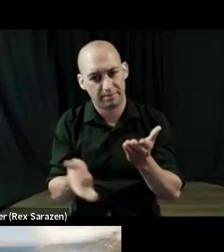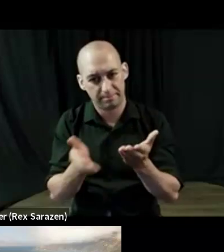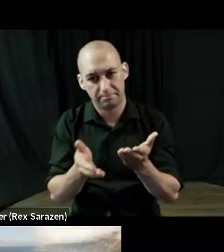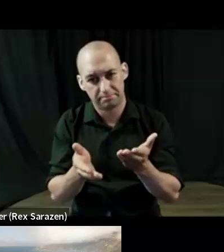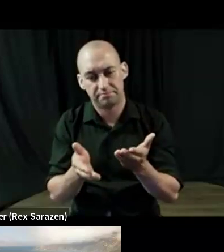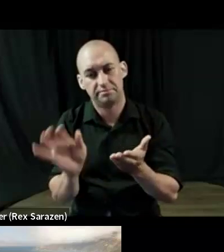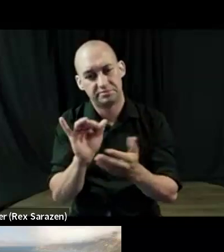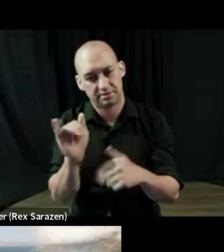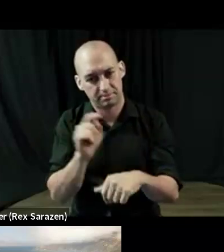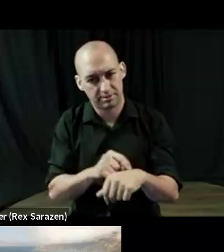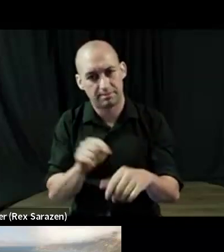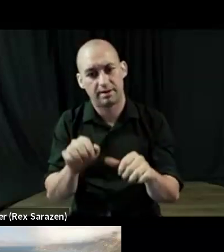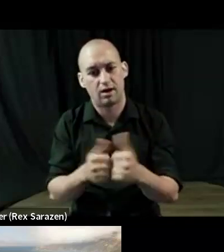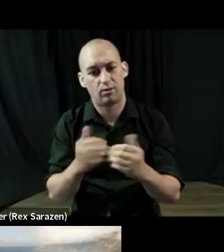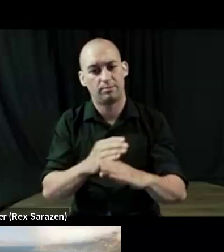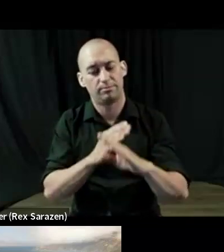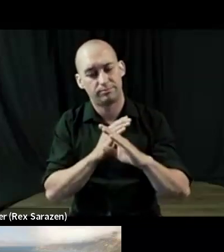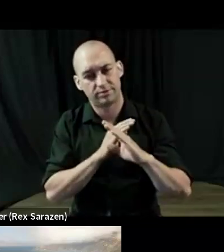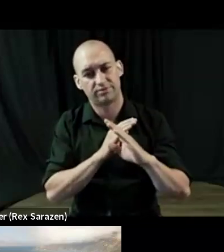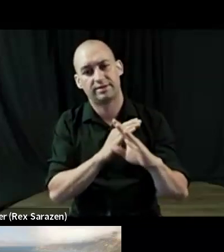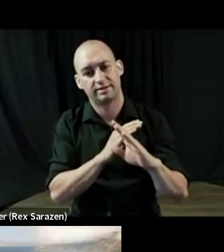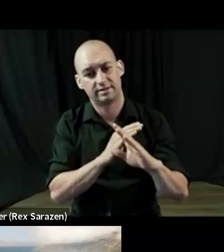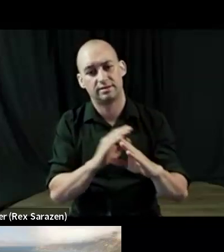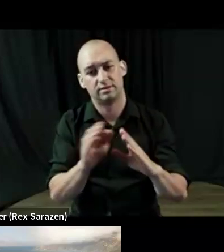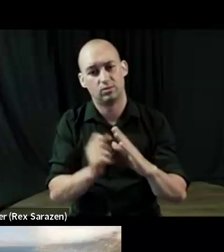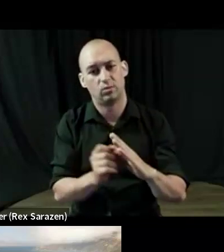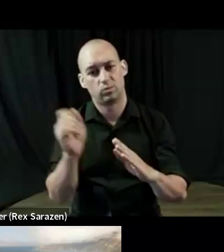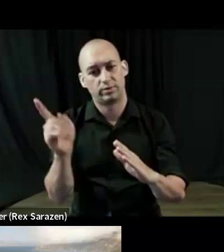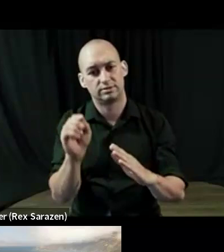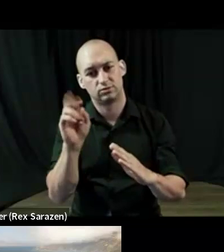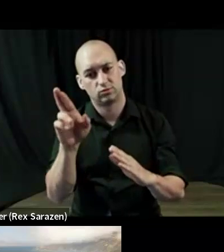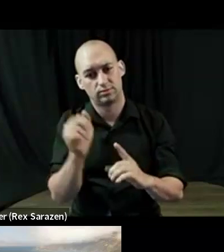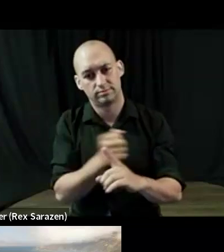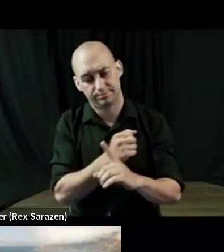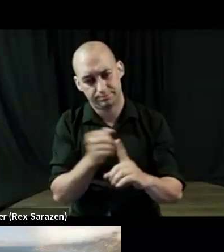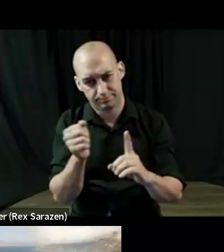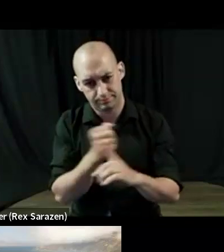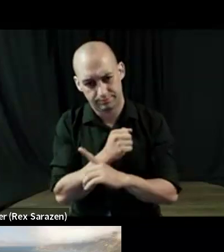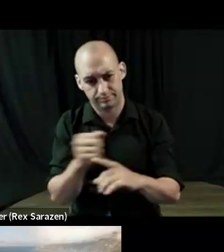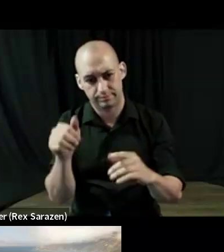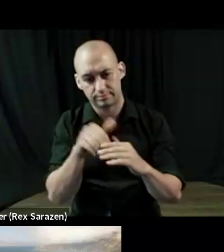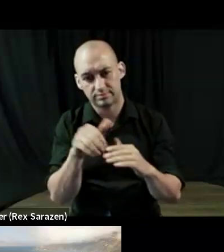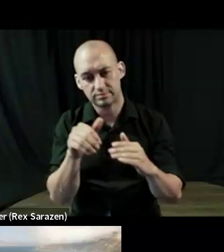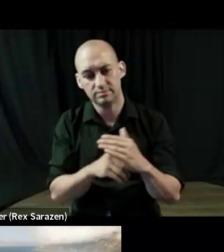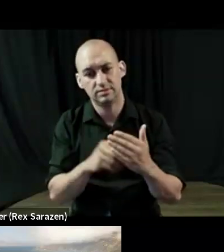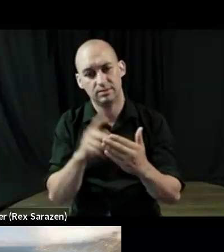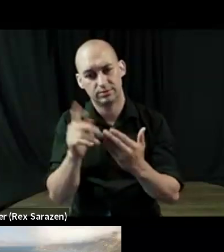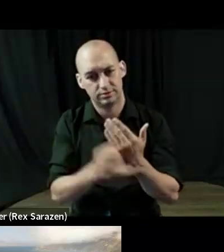how do we prevent waste or abuse within the project? So, for instance, somebody coming to